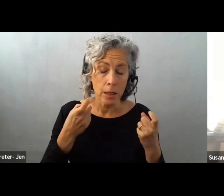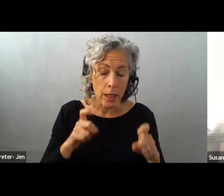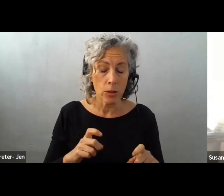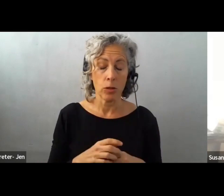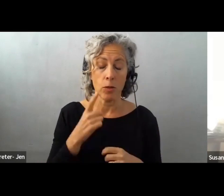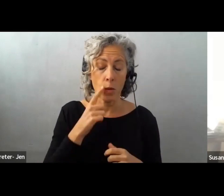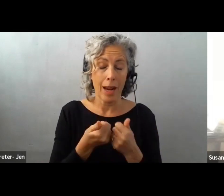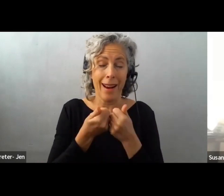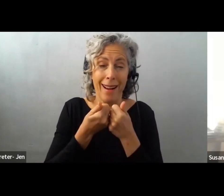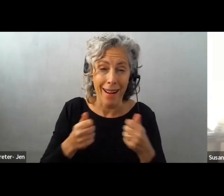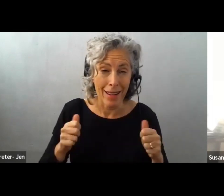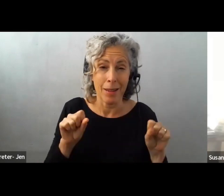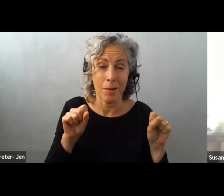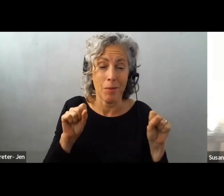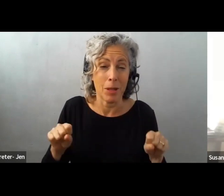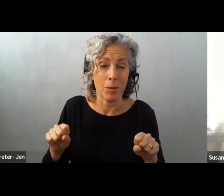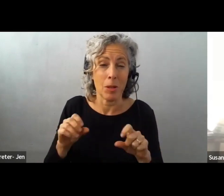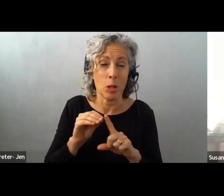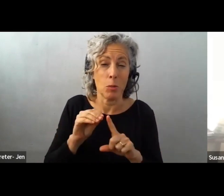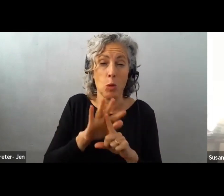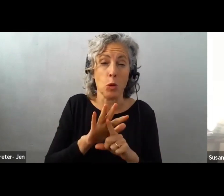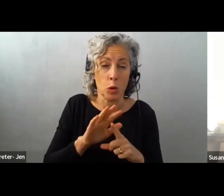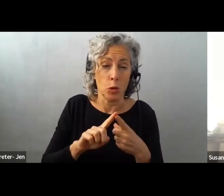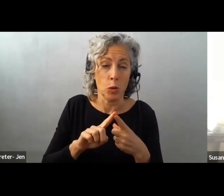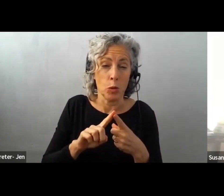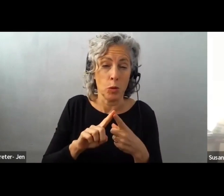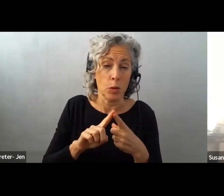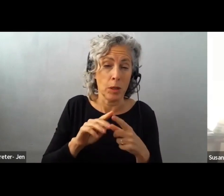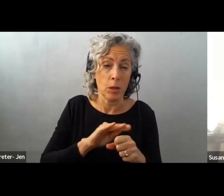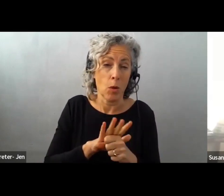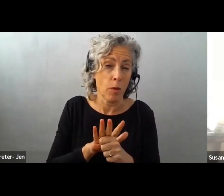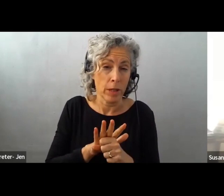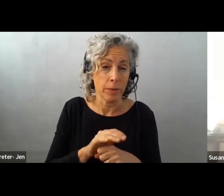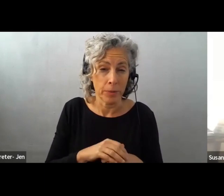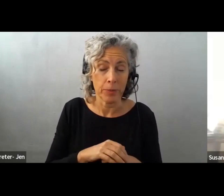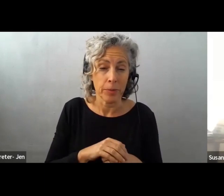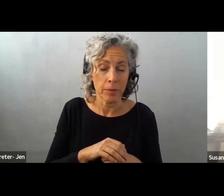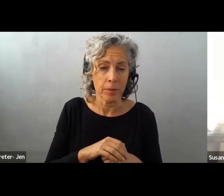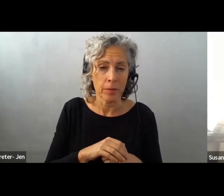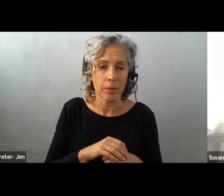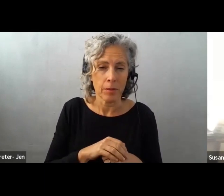any possibility of exposure to the pandemic. And since then,